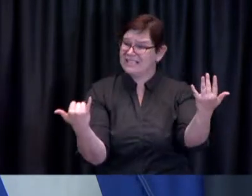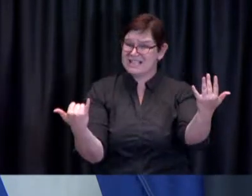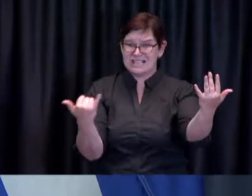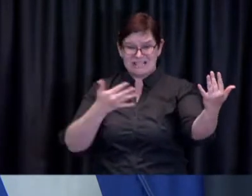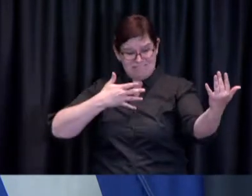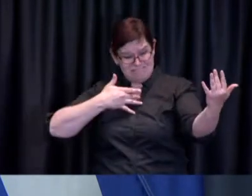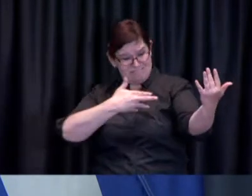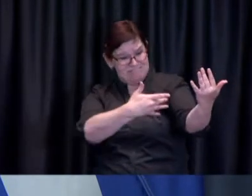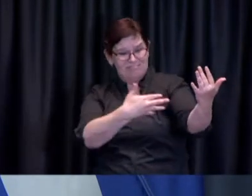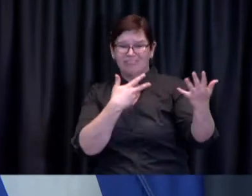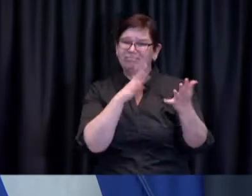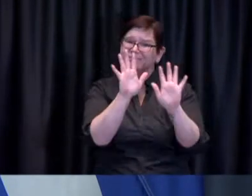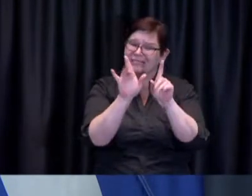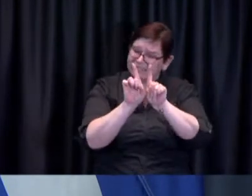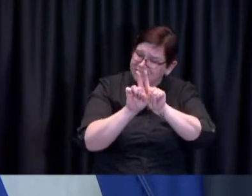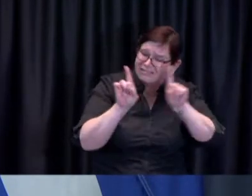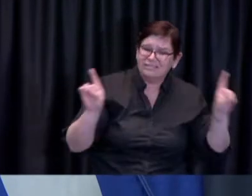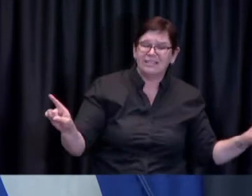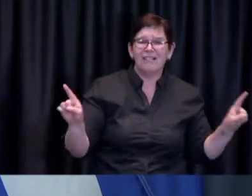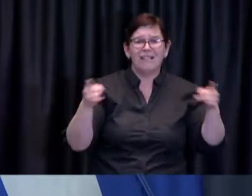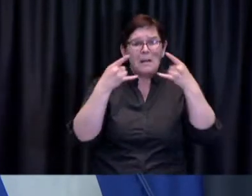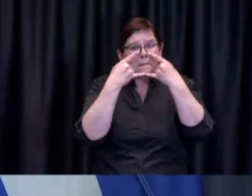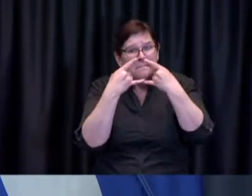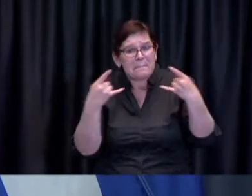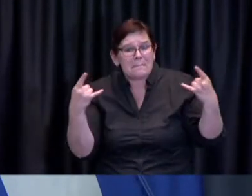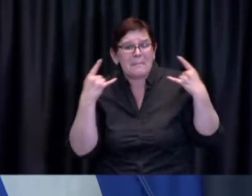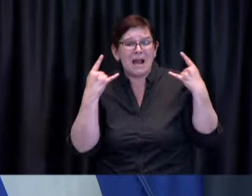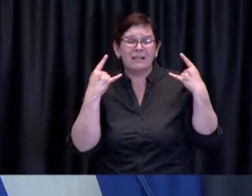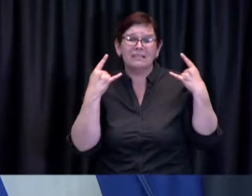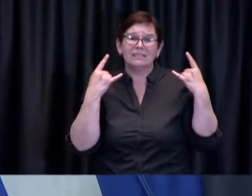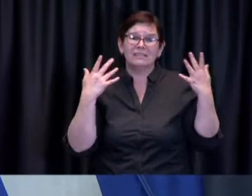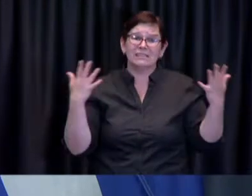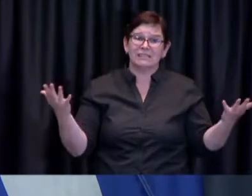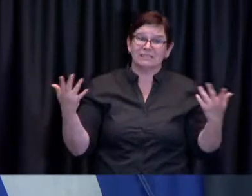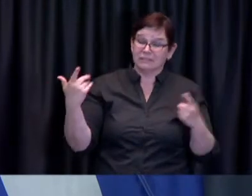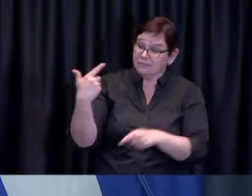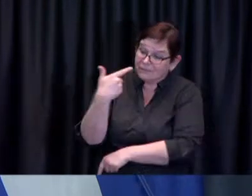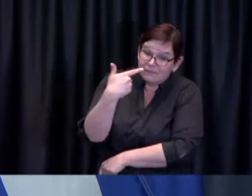when distance can't be maintained to get your vaccine as soon as possible and the more we're